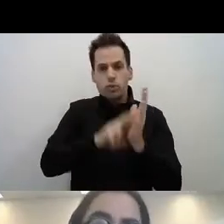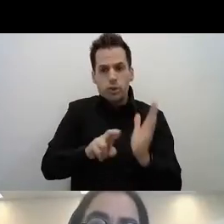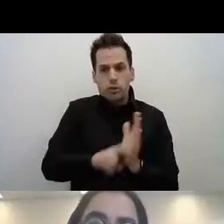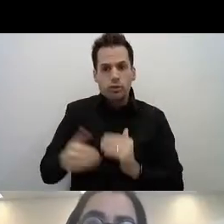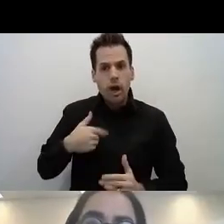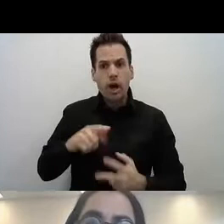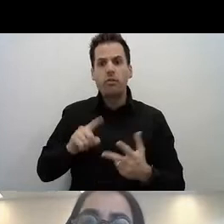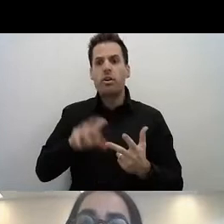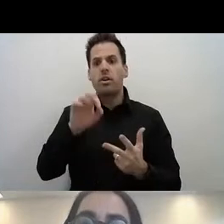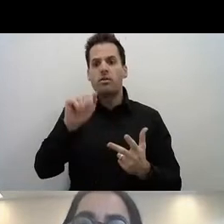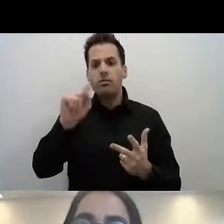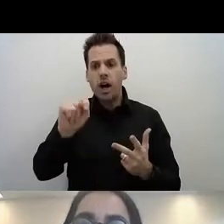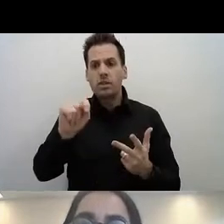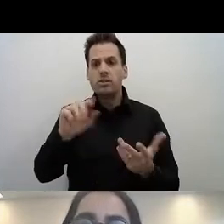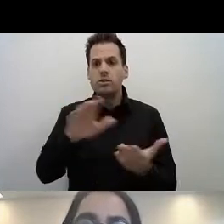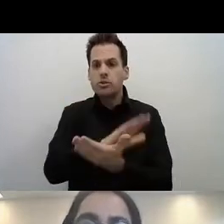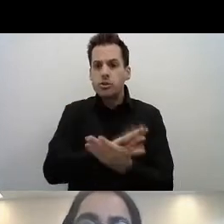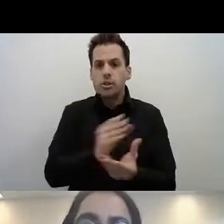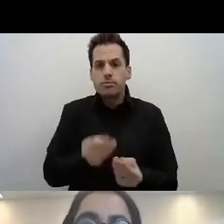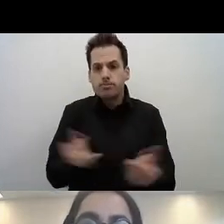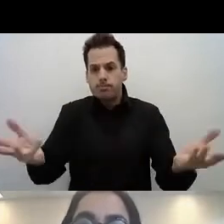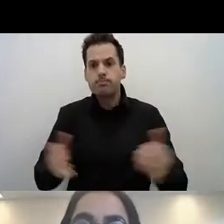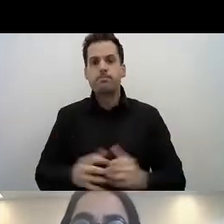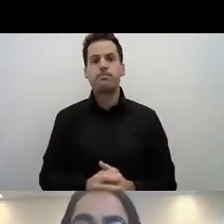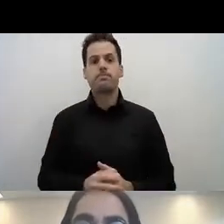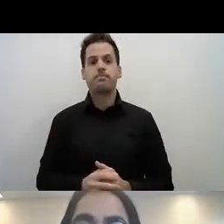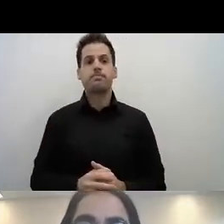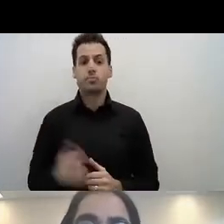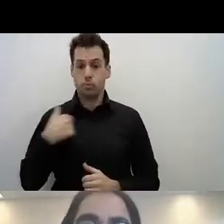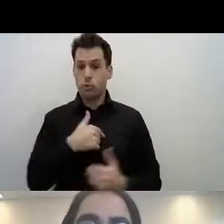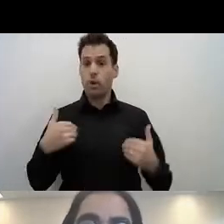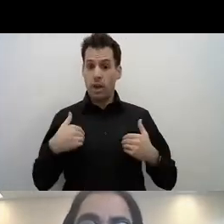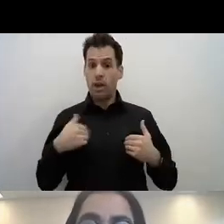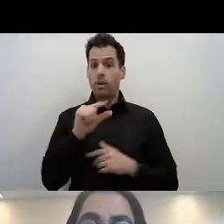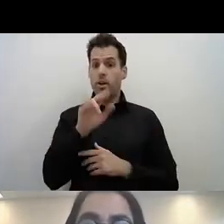sheets etc and i'm going to talk to you a little bit more about specific guidelines and fact sheets